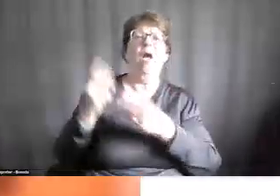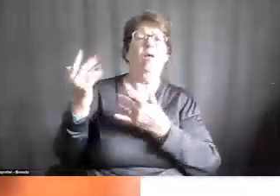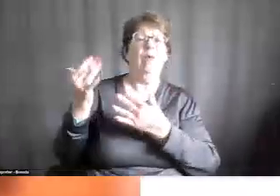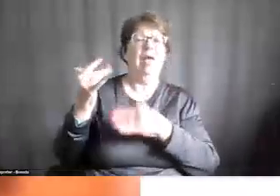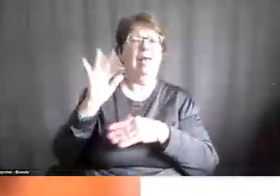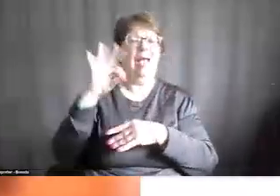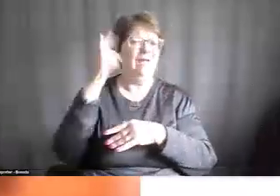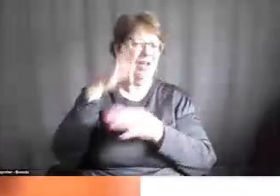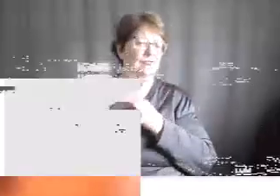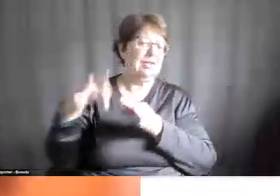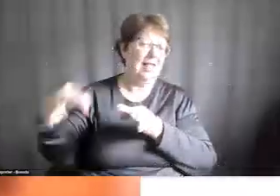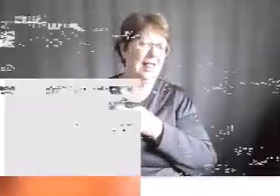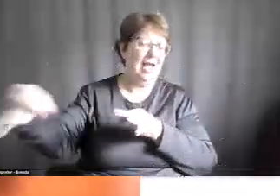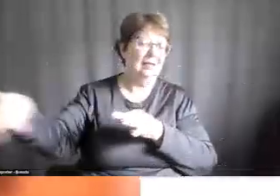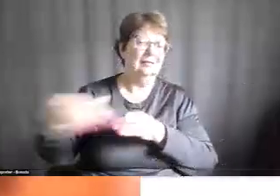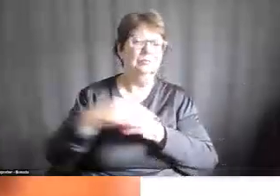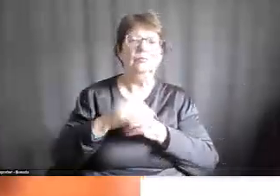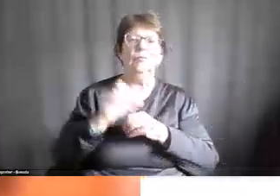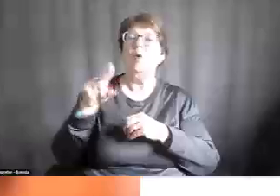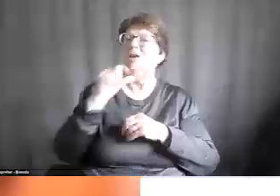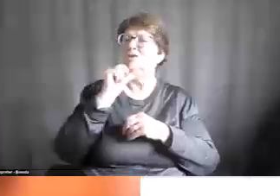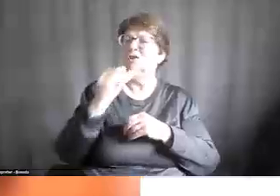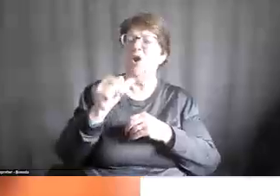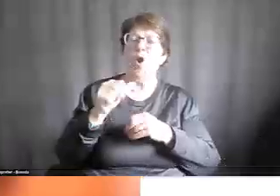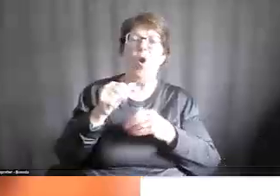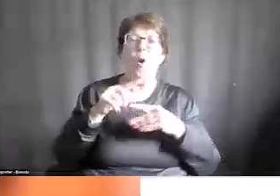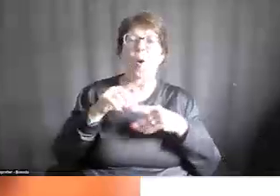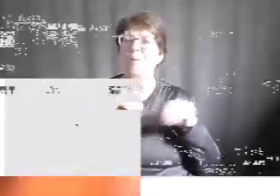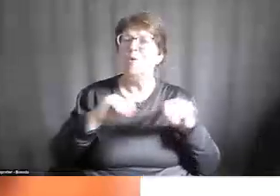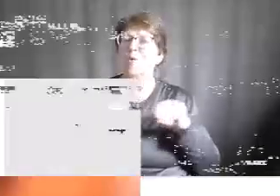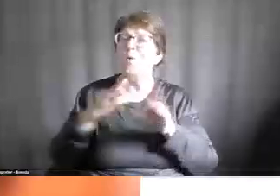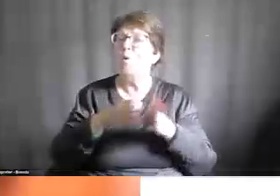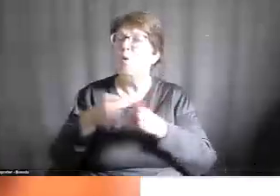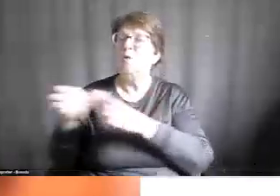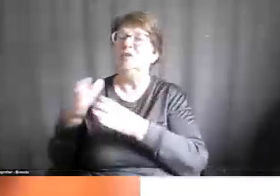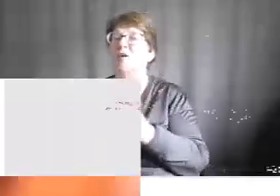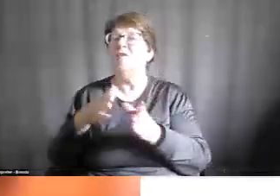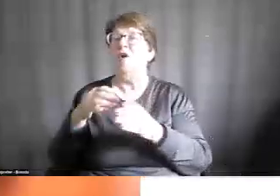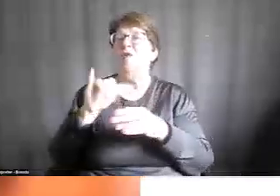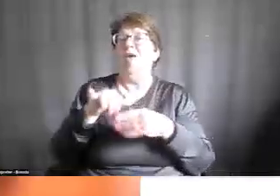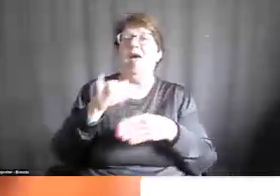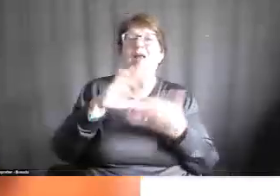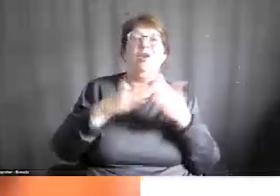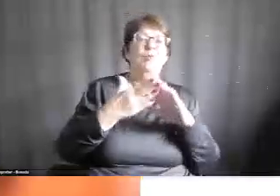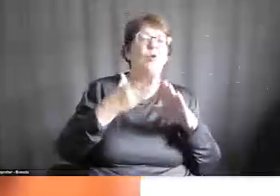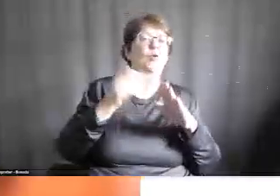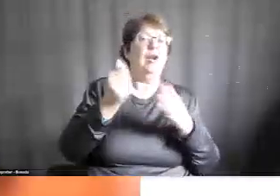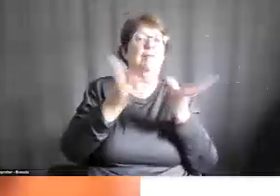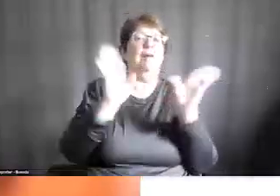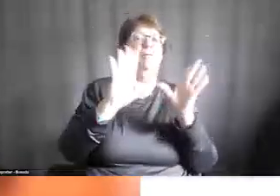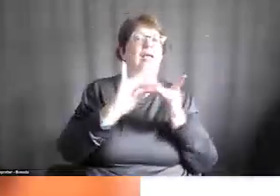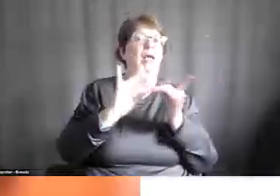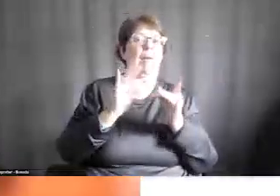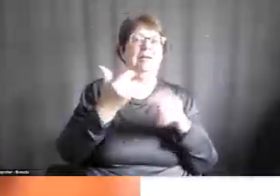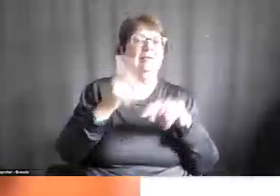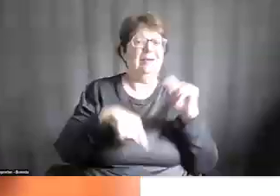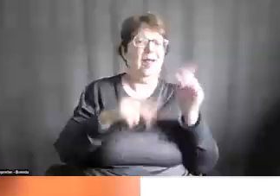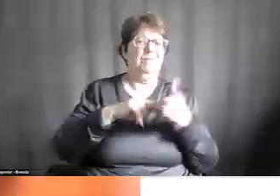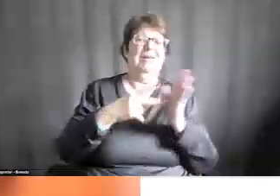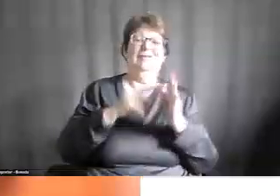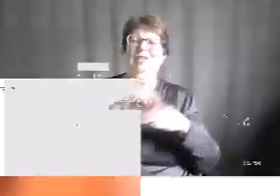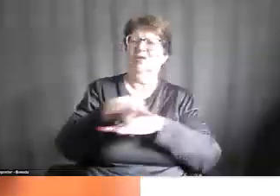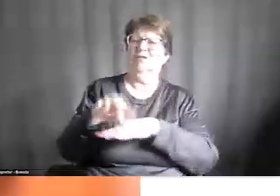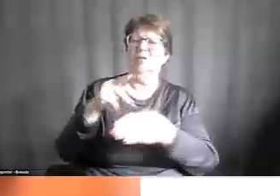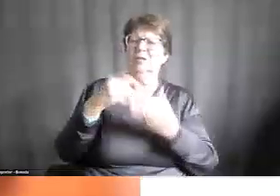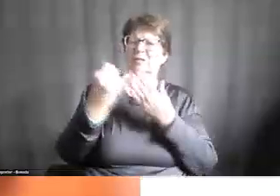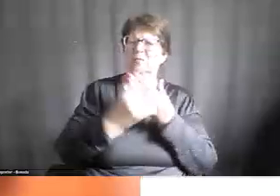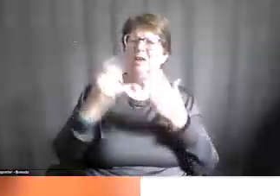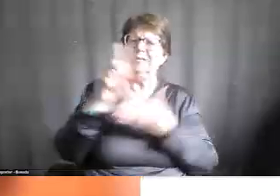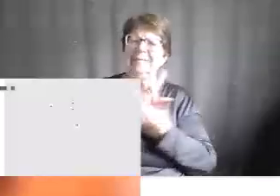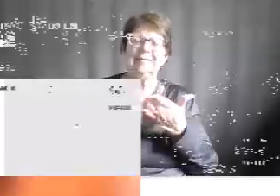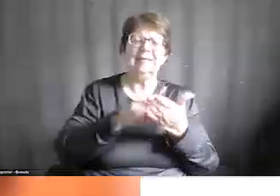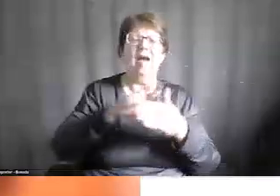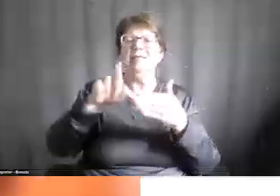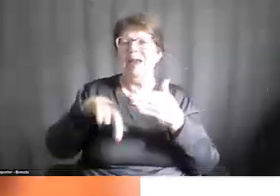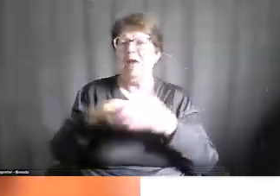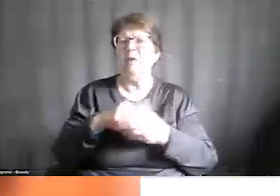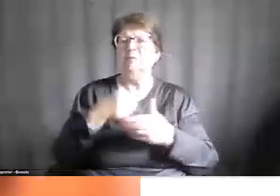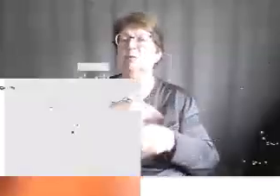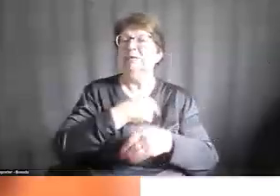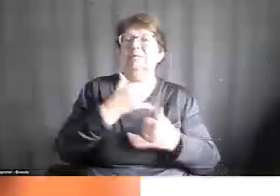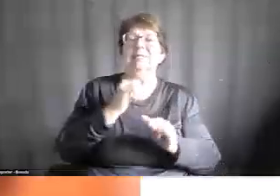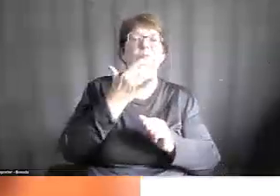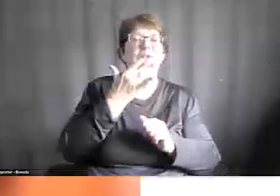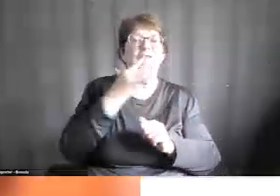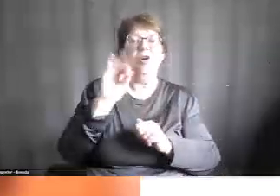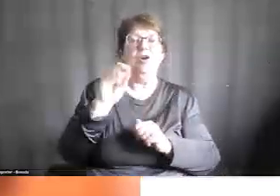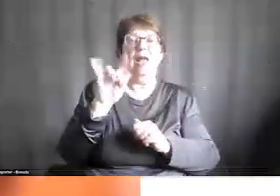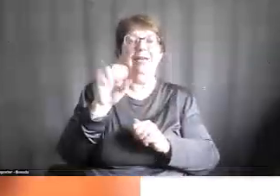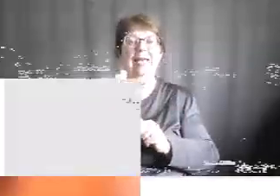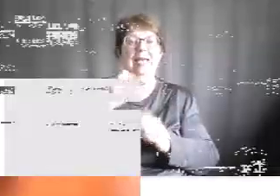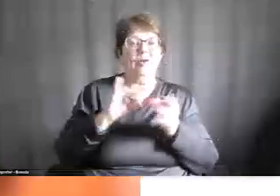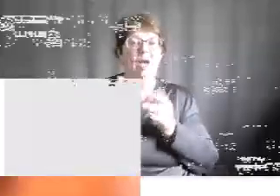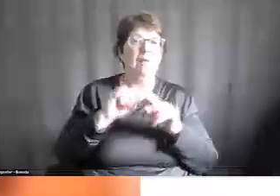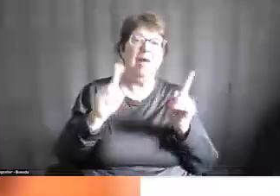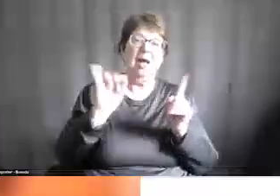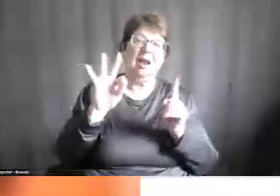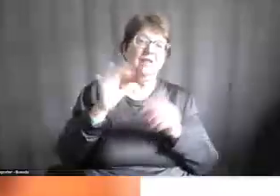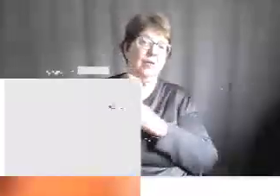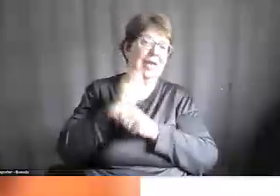Boardroom: We ask that you don't move so far that community public comments can no longer meaningfully influence the project's designs and outcomes. And we'd still prefer 90 days to comment, but if we get 60, we'll work with 60.